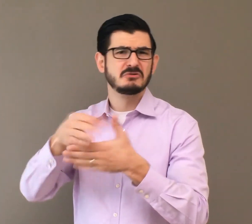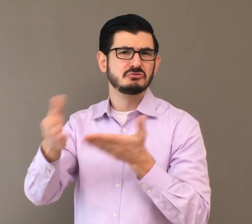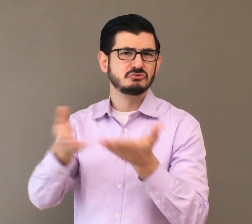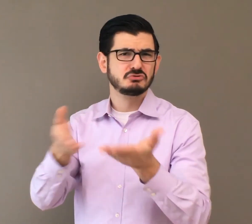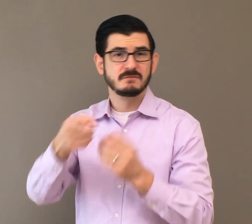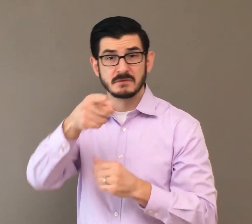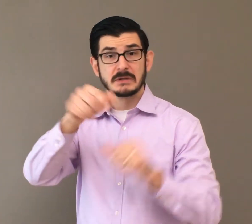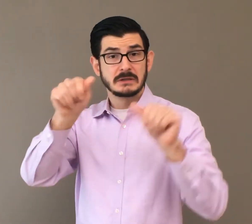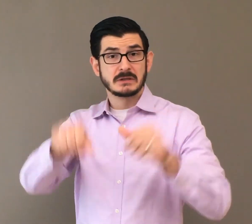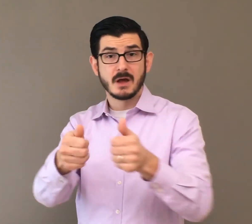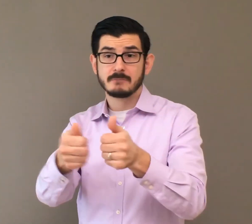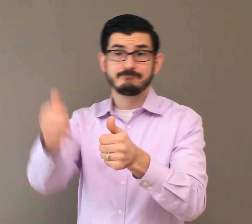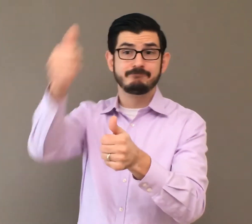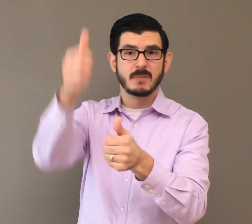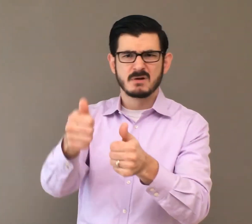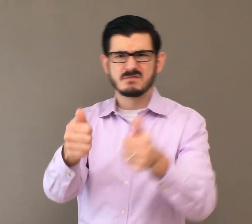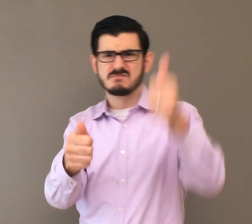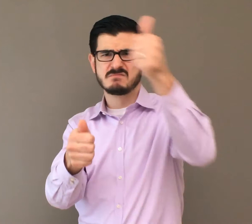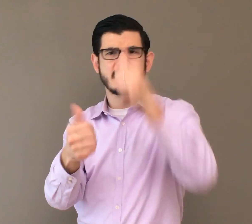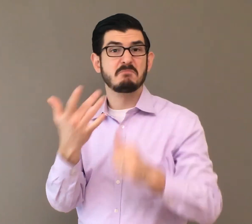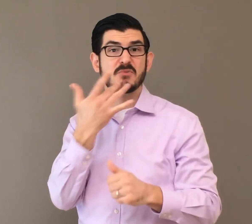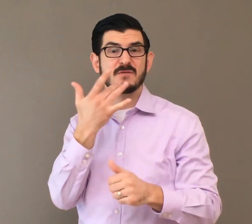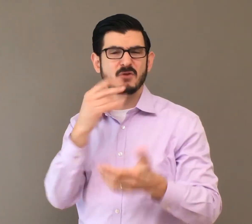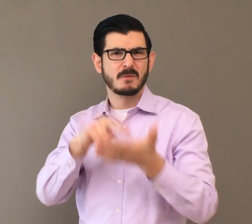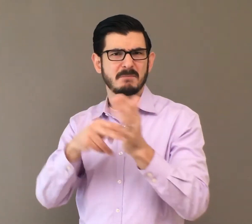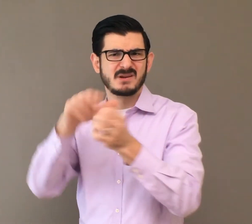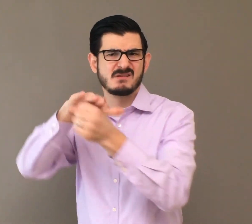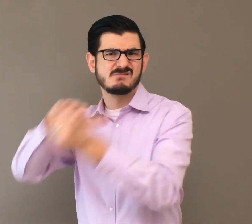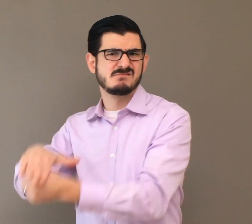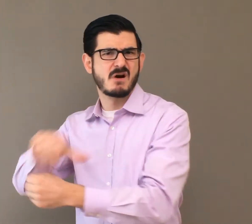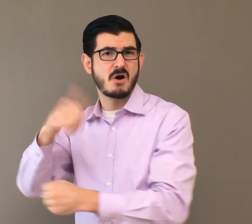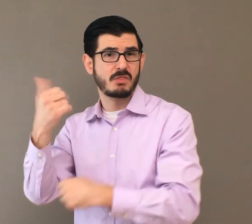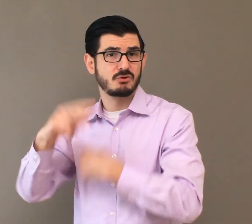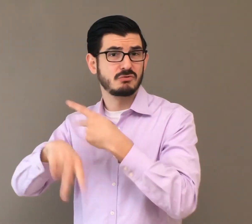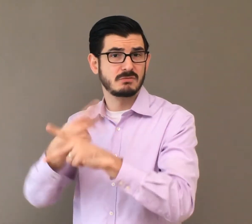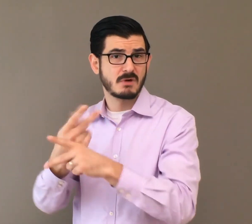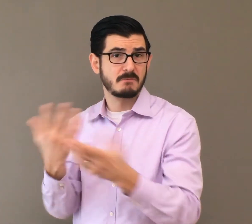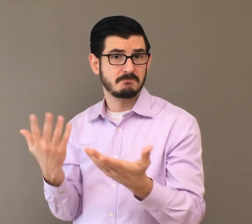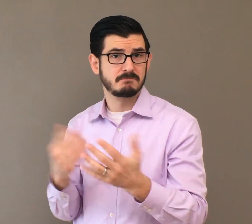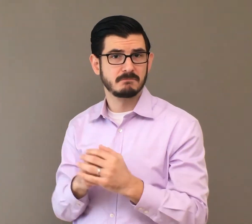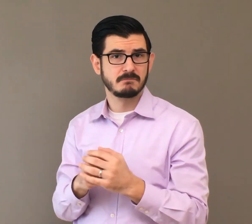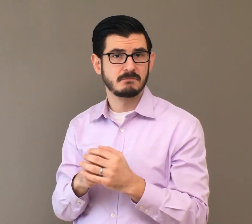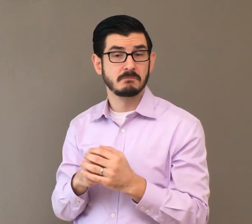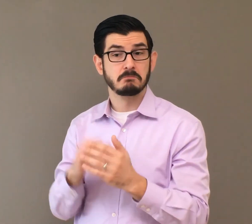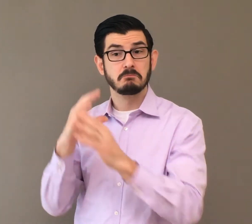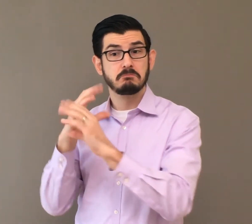Prioritizing traffic on an ISP’s network does not always involve blocking or throttling.